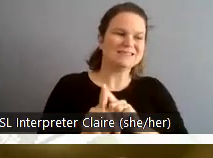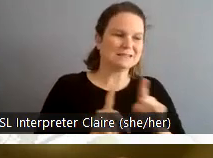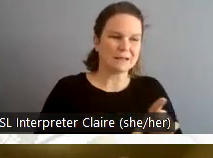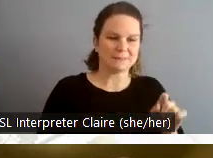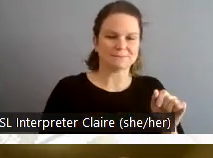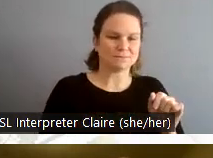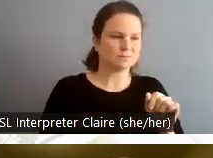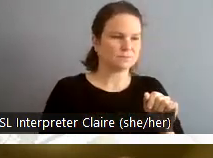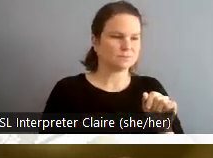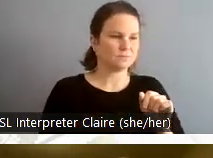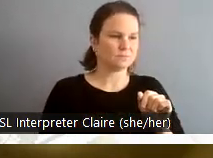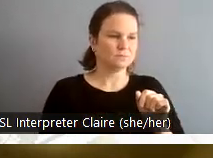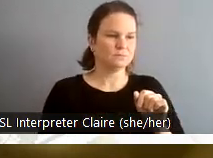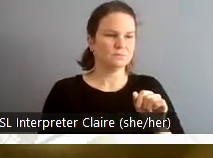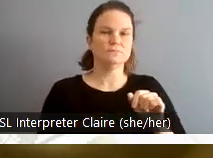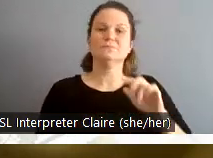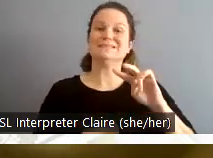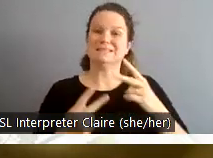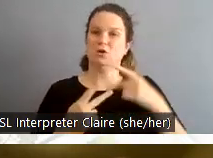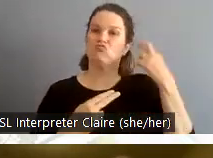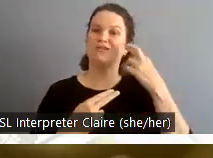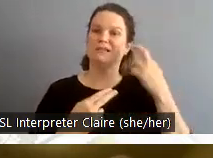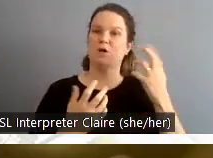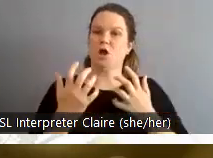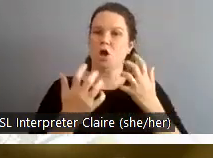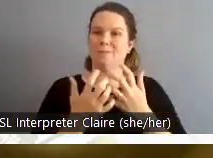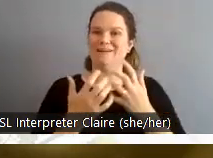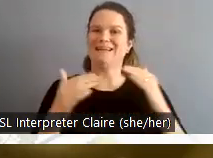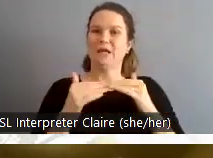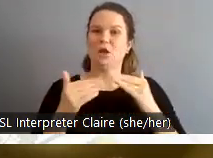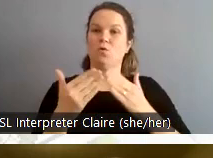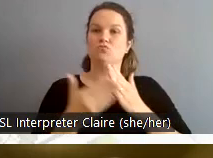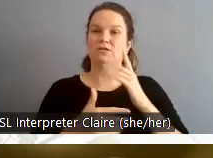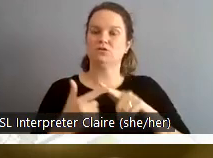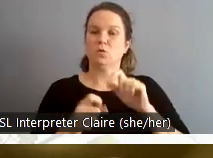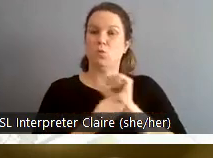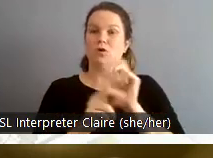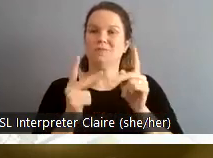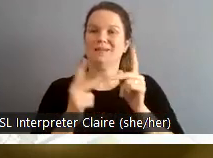just going to introduce reasonable accommodations, which are your rights to